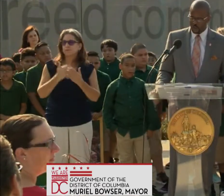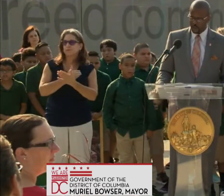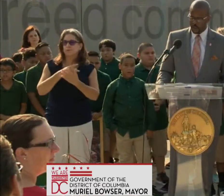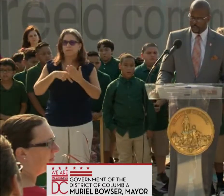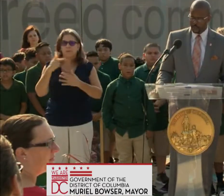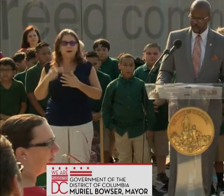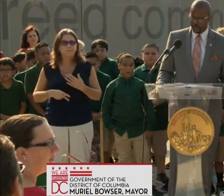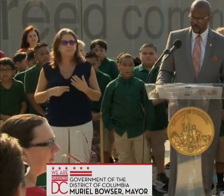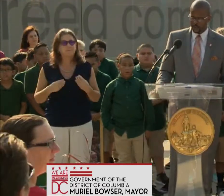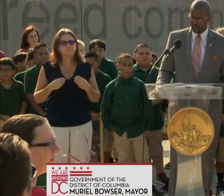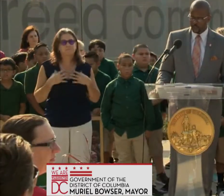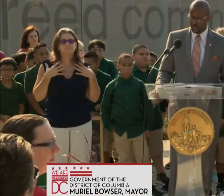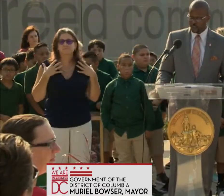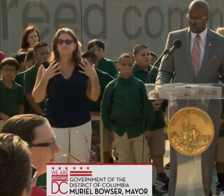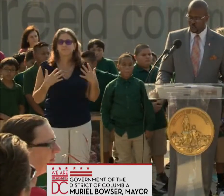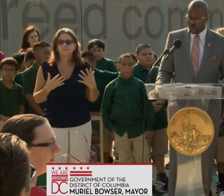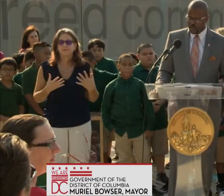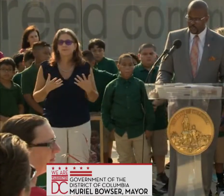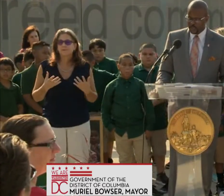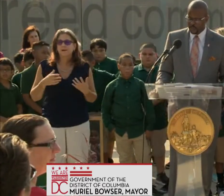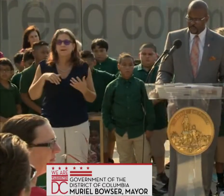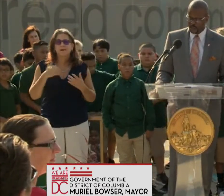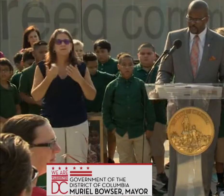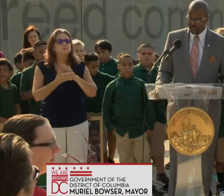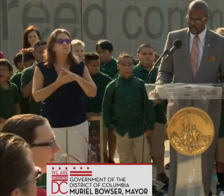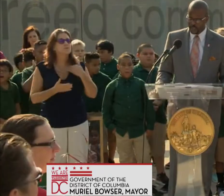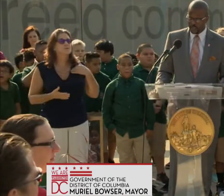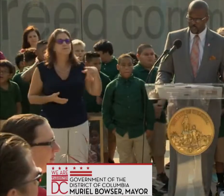our nearby elementary schools will learn swimming and physical education in the